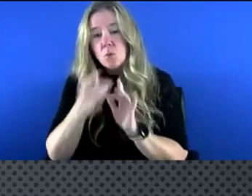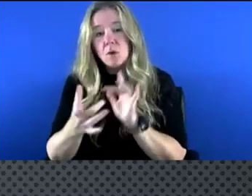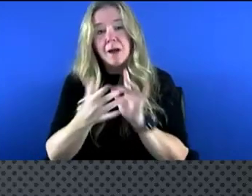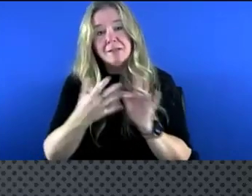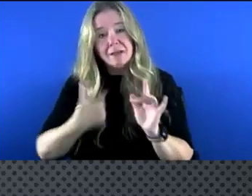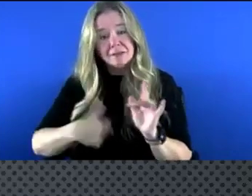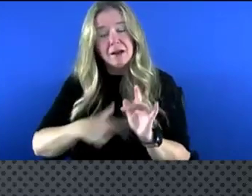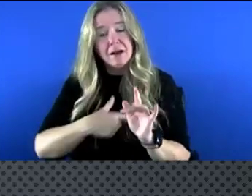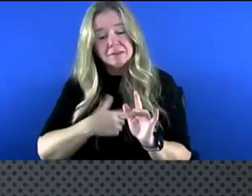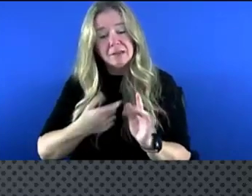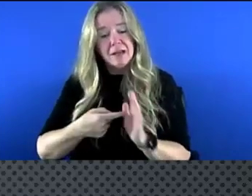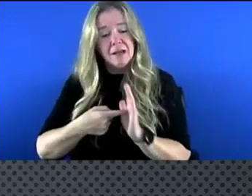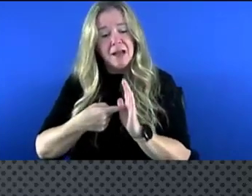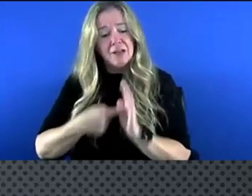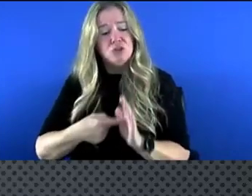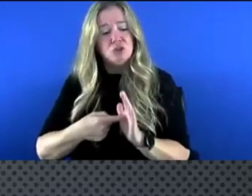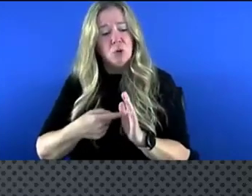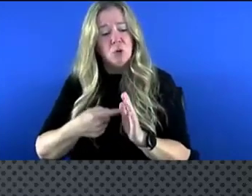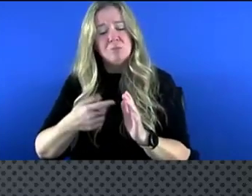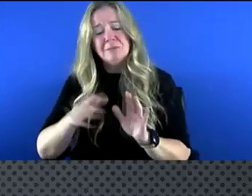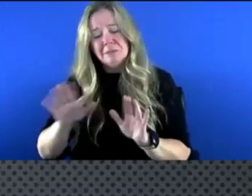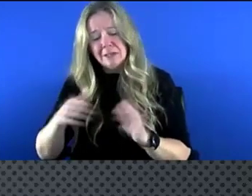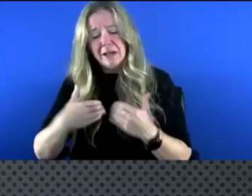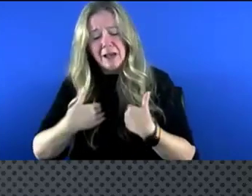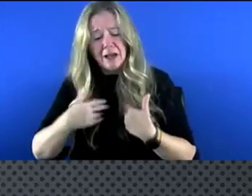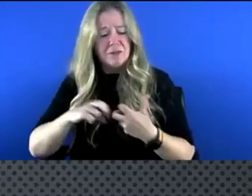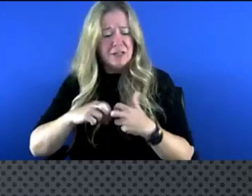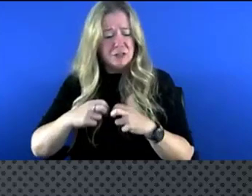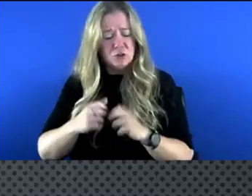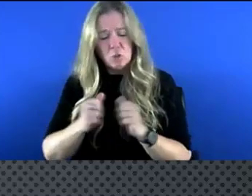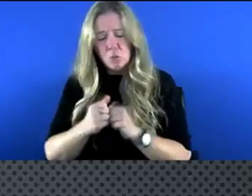and express an issue or have questions.